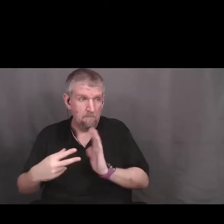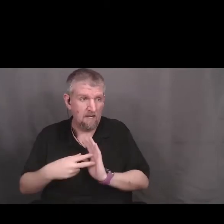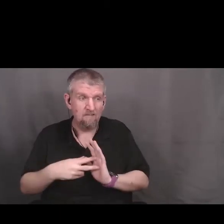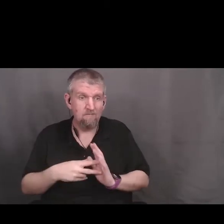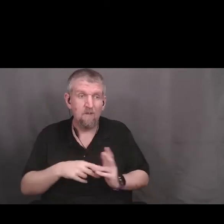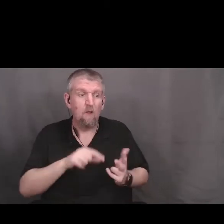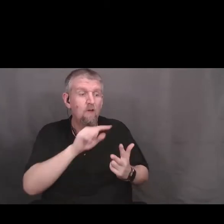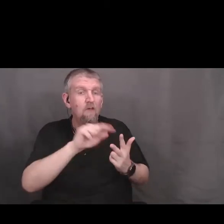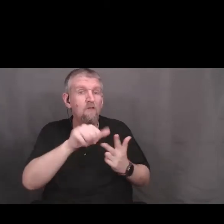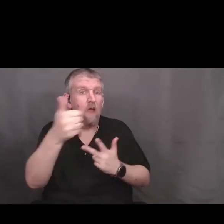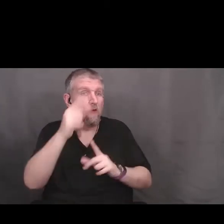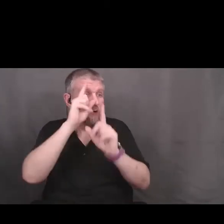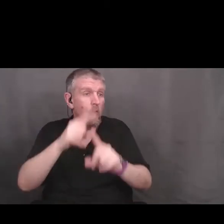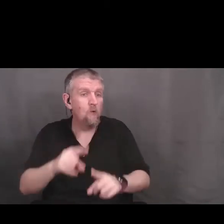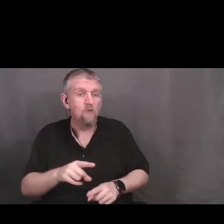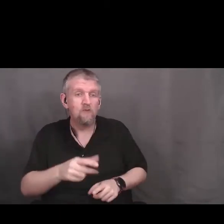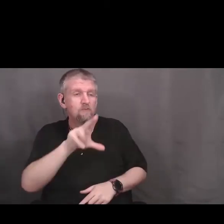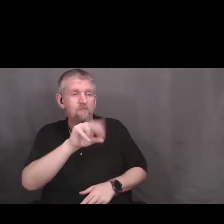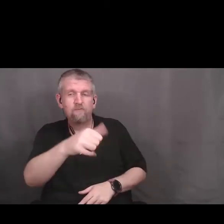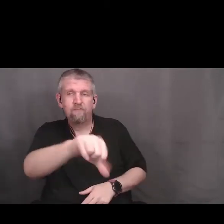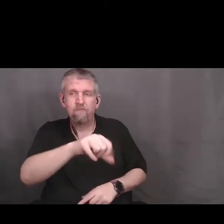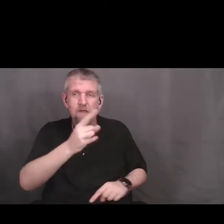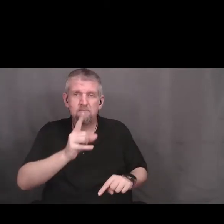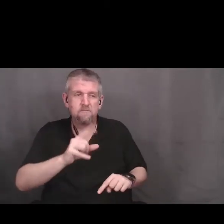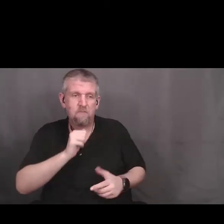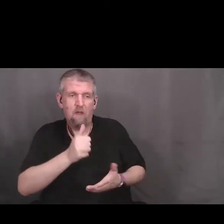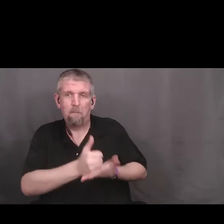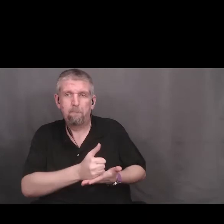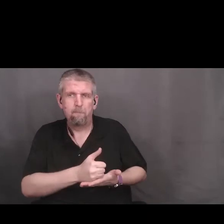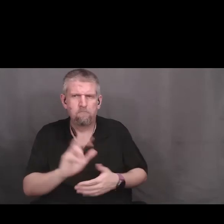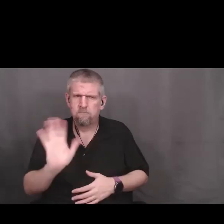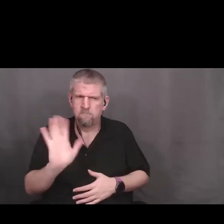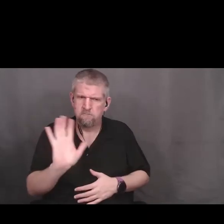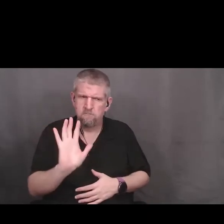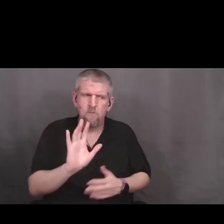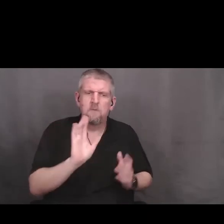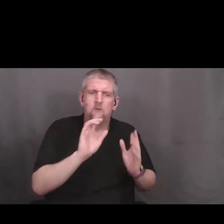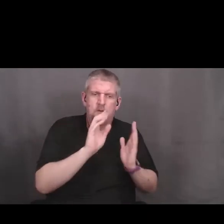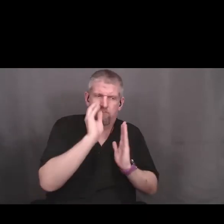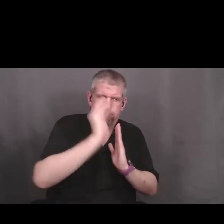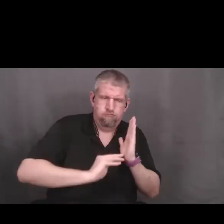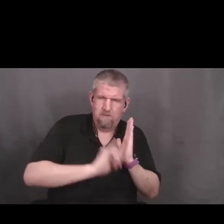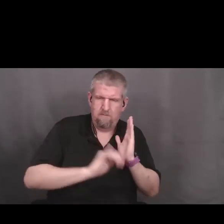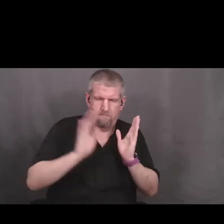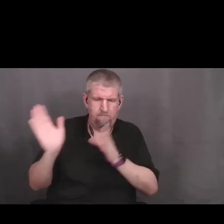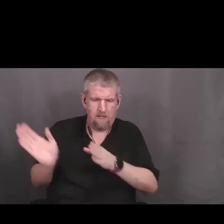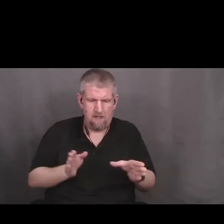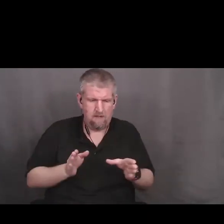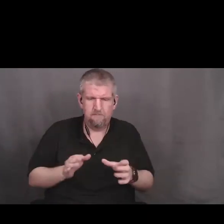pursue other goals, but when the individualized plan for employment is created, the agency is only able